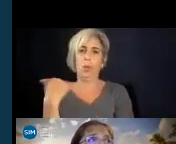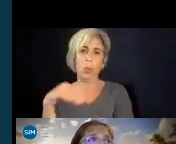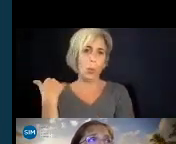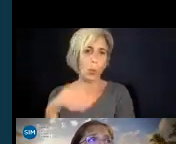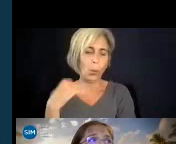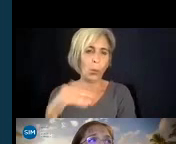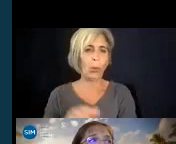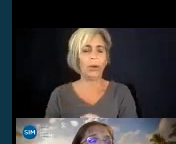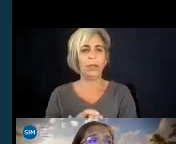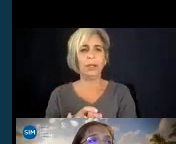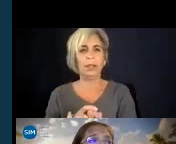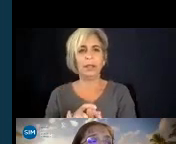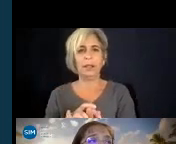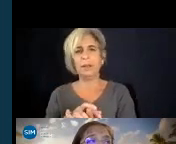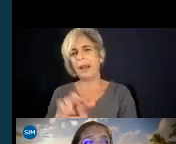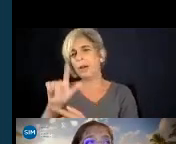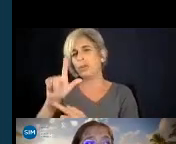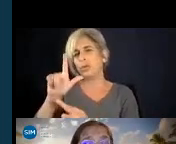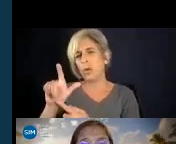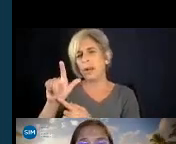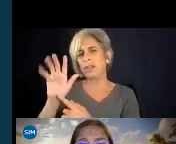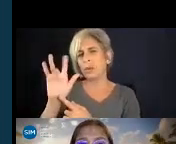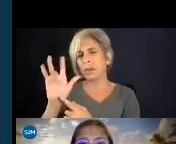there are about 25 or 26 percent,